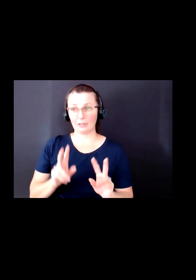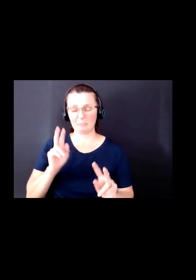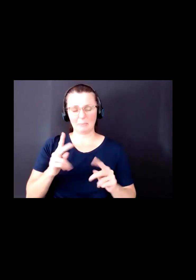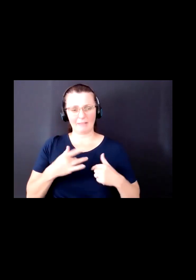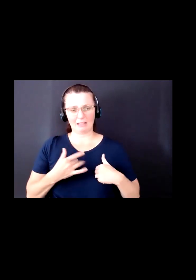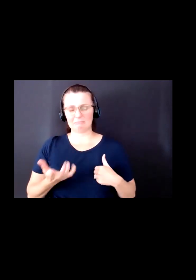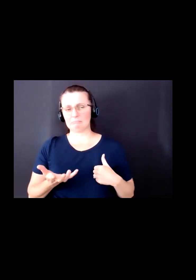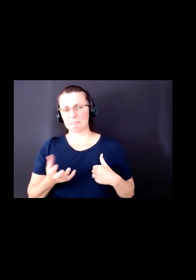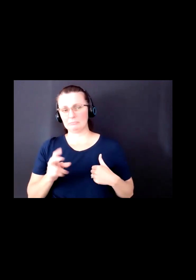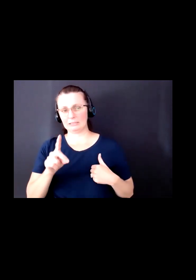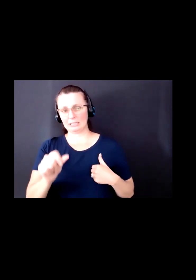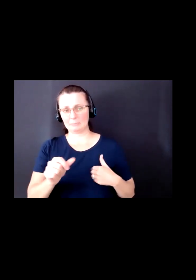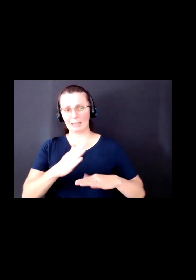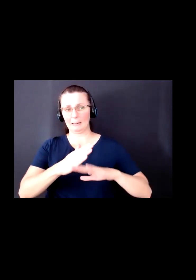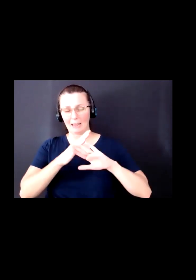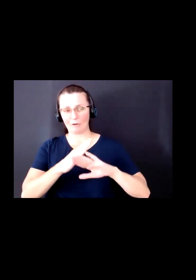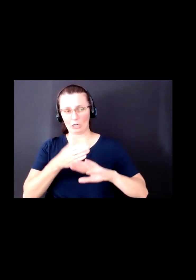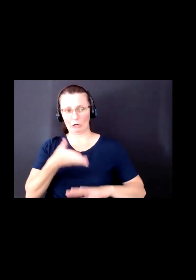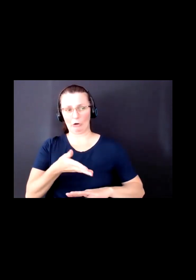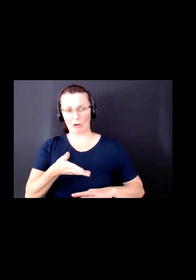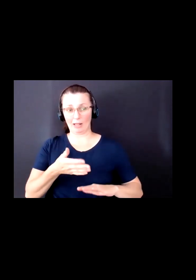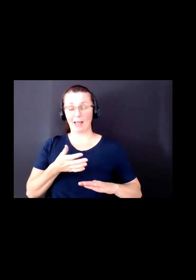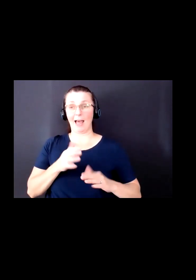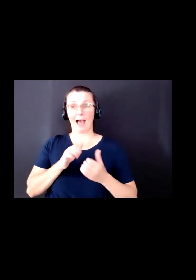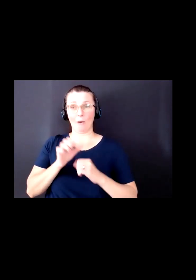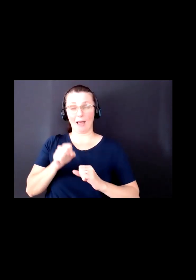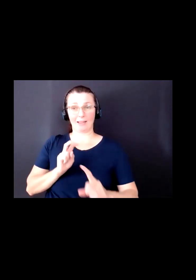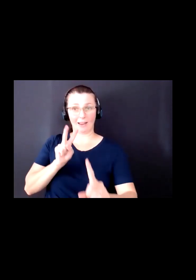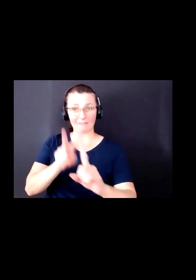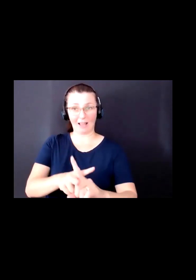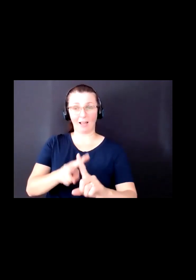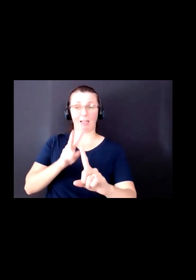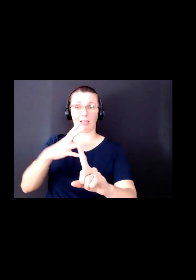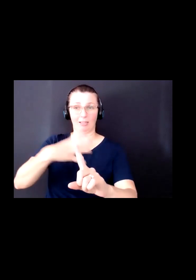disability-related barrier issue and they can't equally participate.